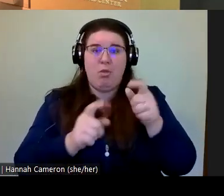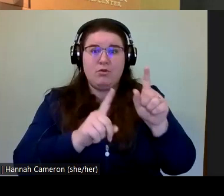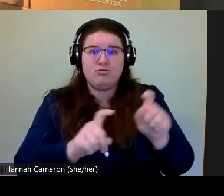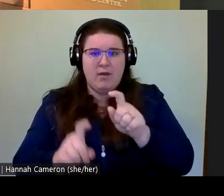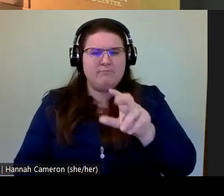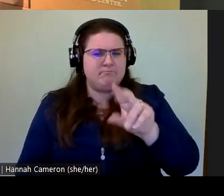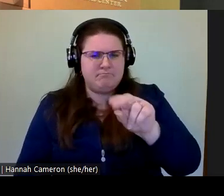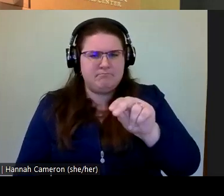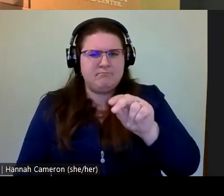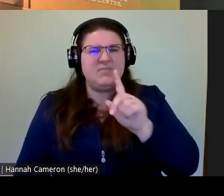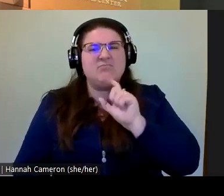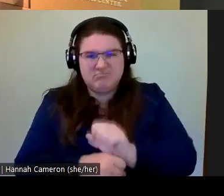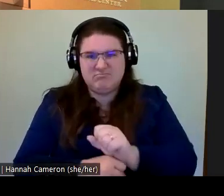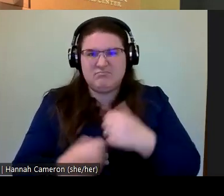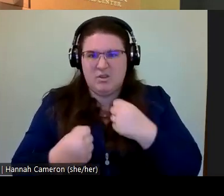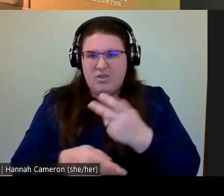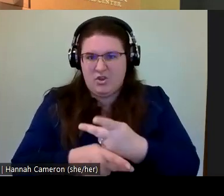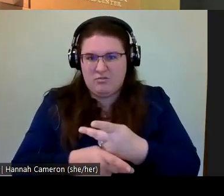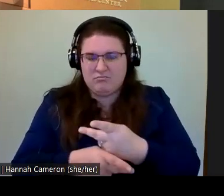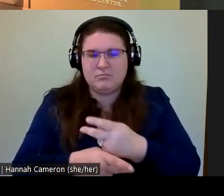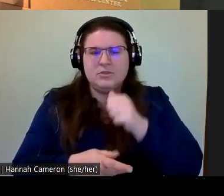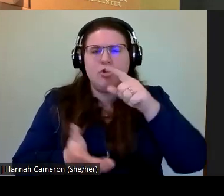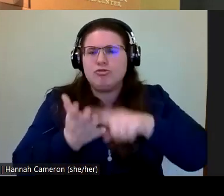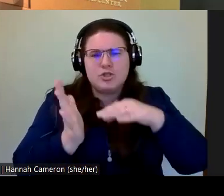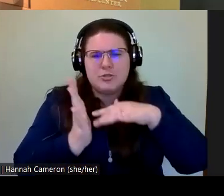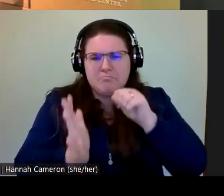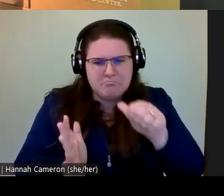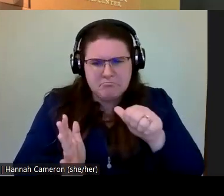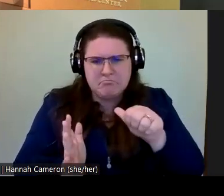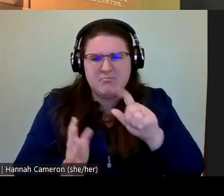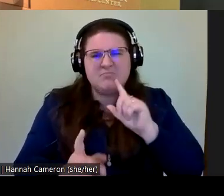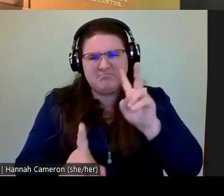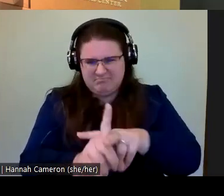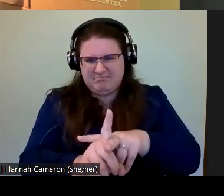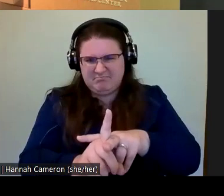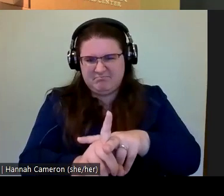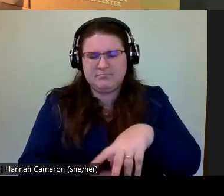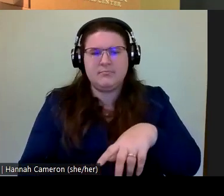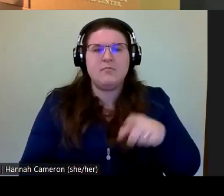county this is real Healthcare this wasn't a big research study but what we had is we had data on